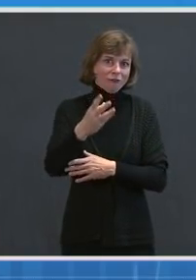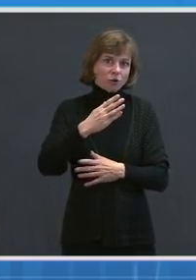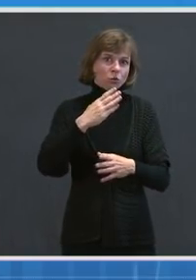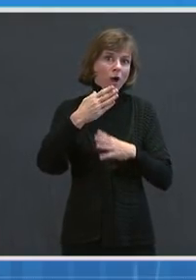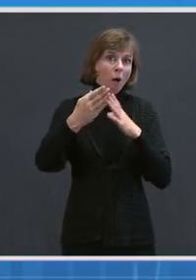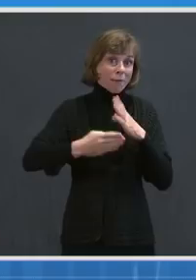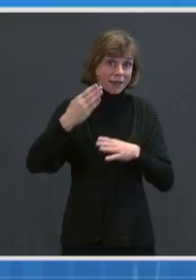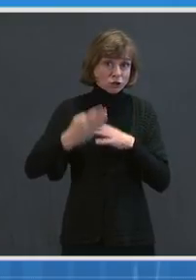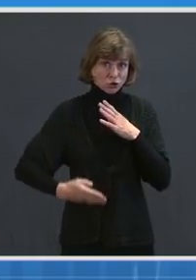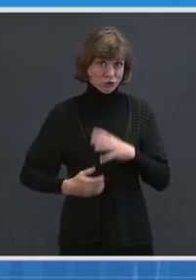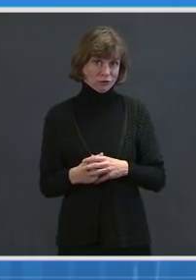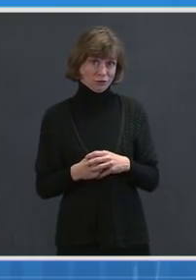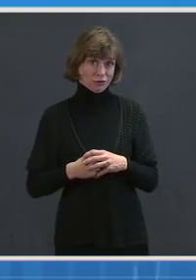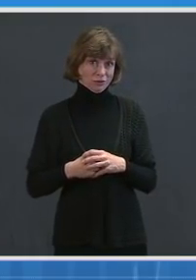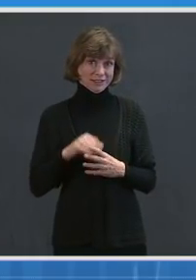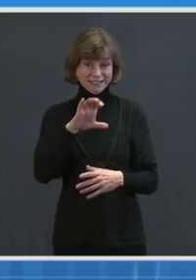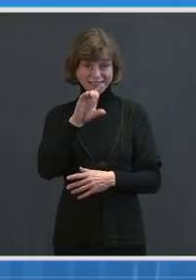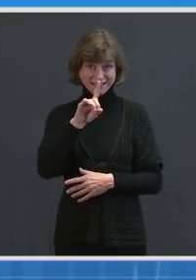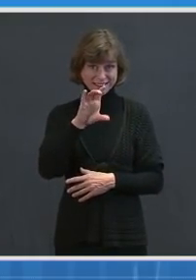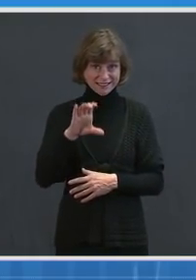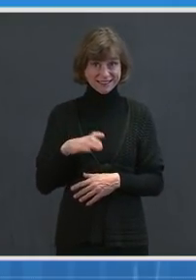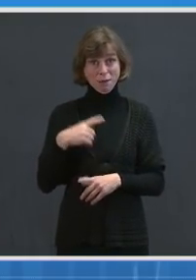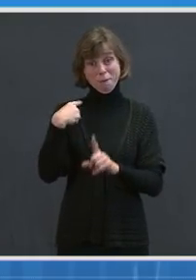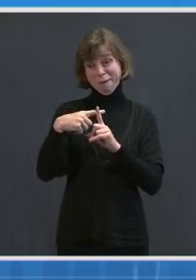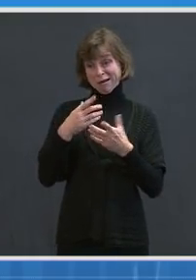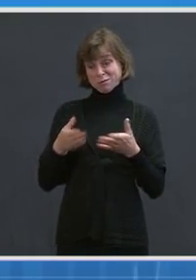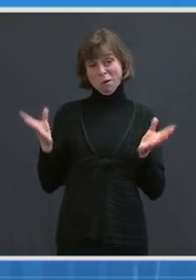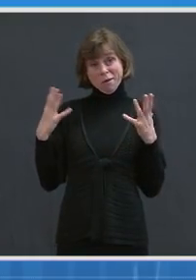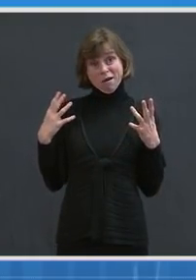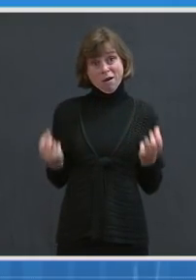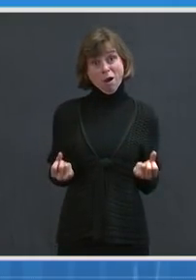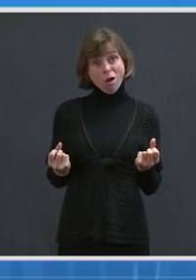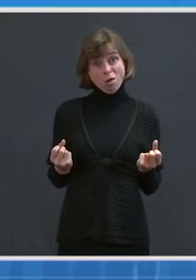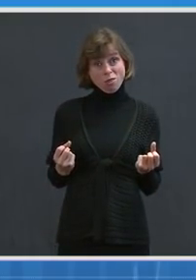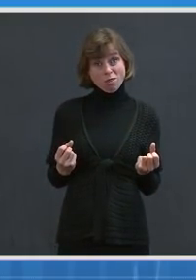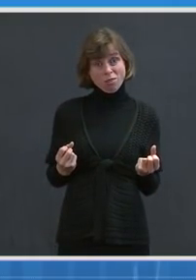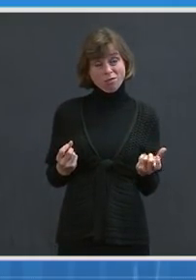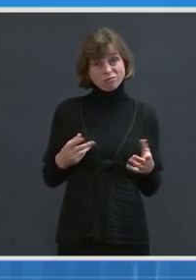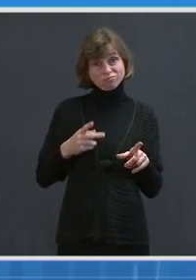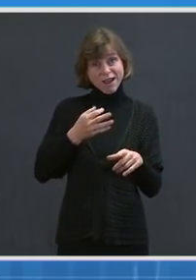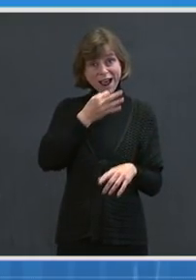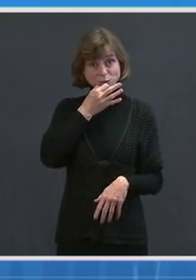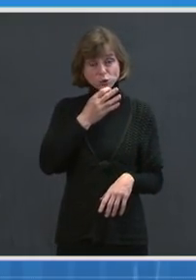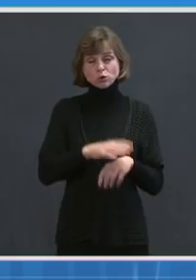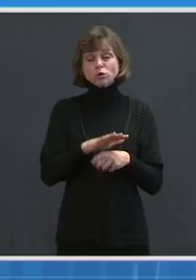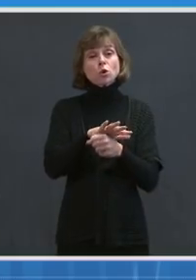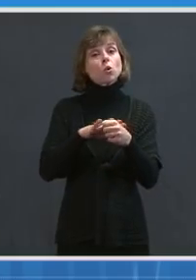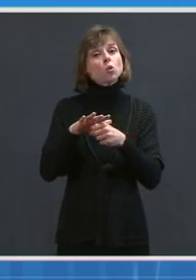The CDC and public health officials -- locally, at the state level, and nationally -- are all clear: